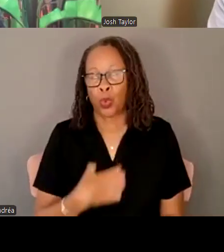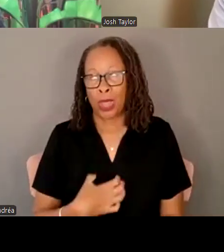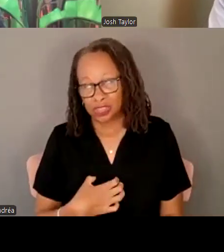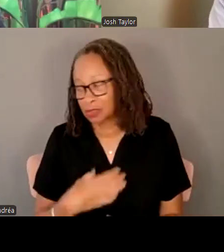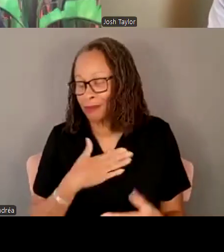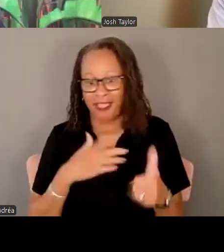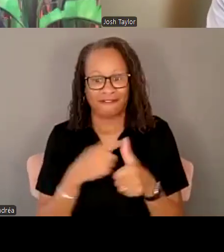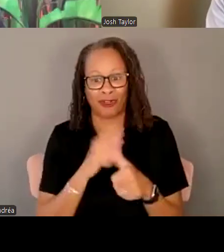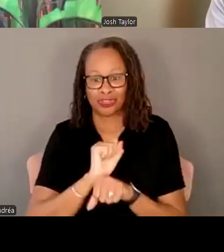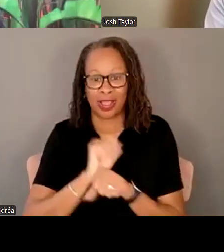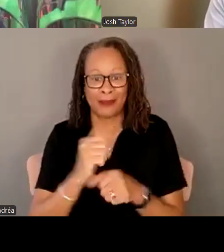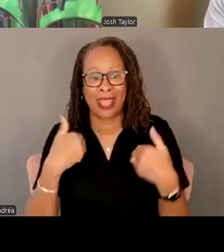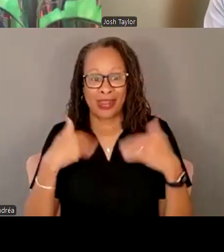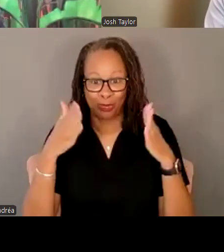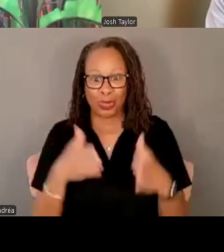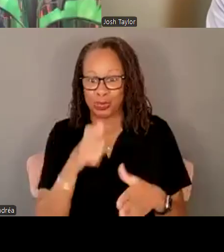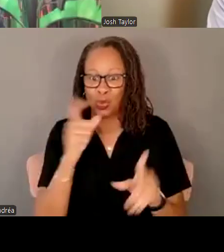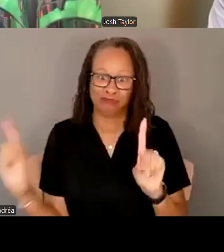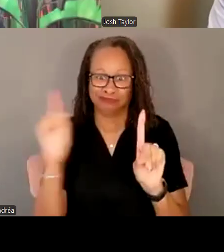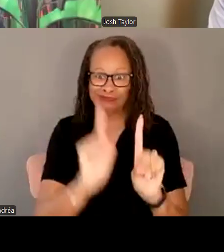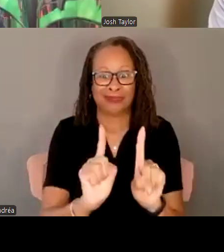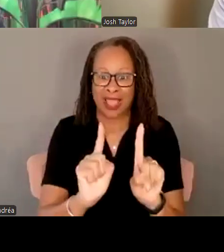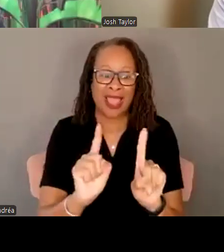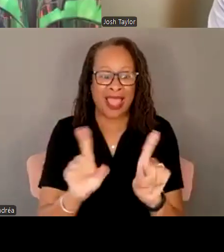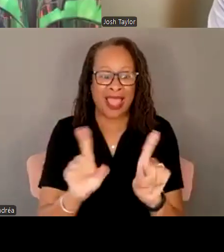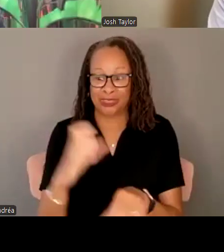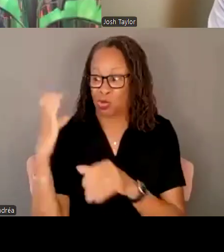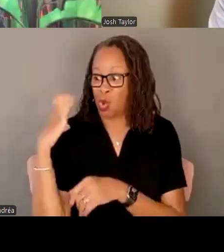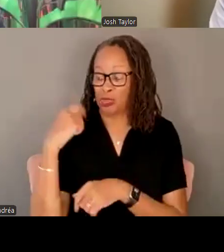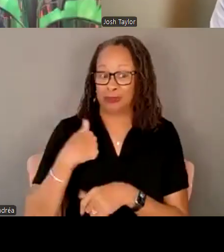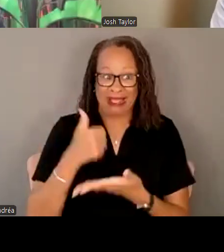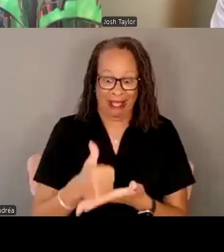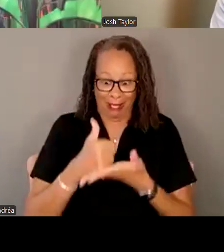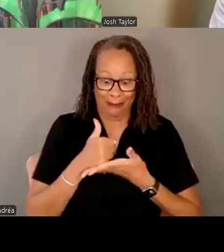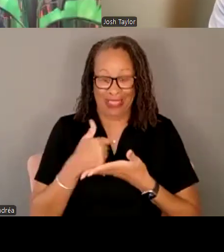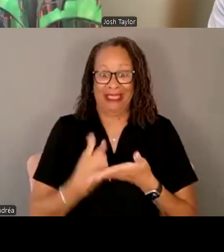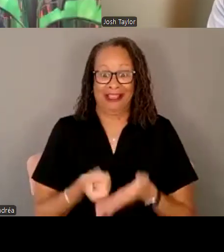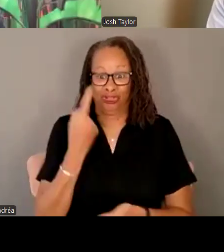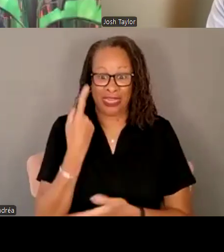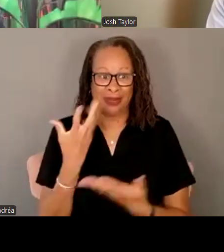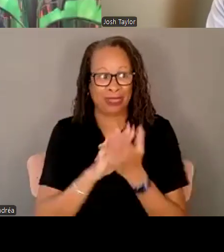I had someone there to coach me and help me just get acclimated